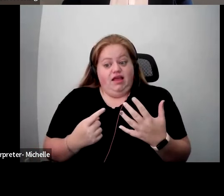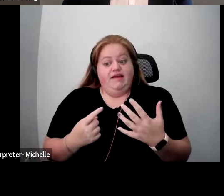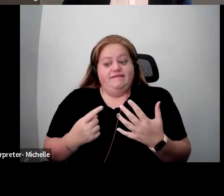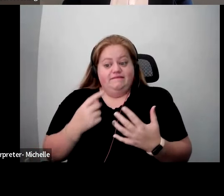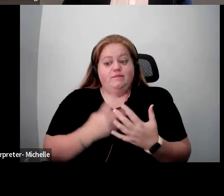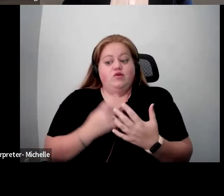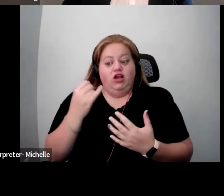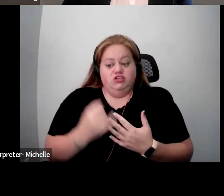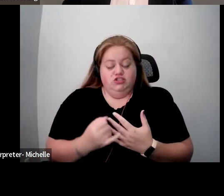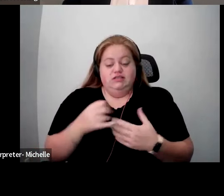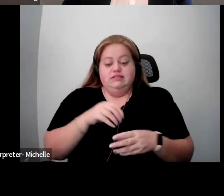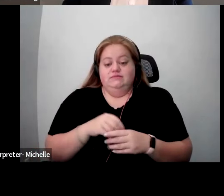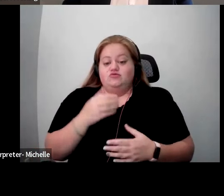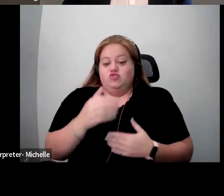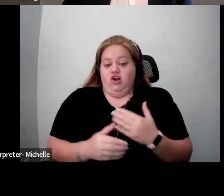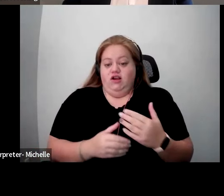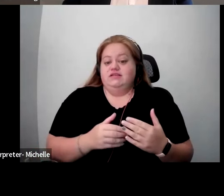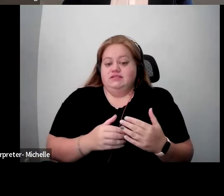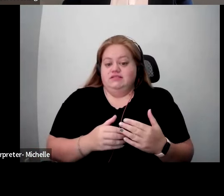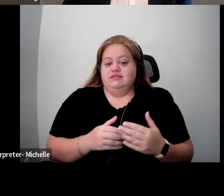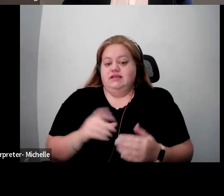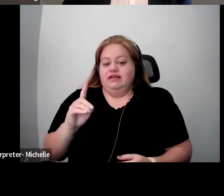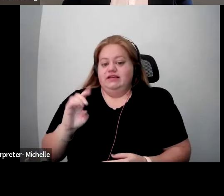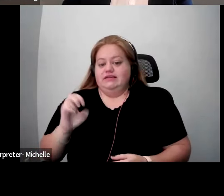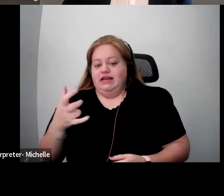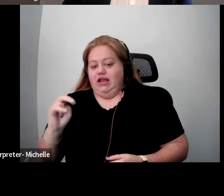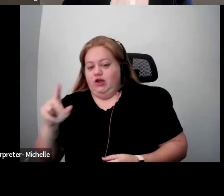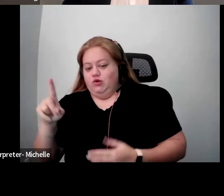Has-- Deyan can correct me--